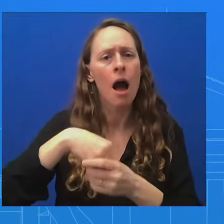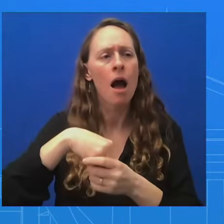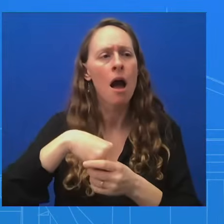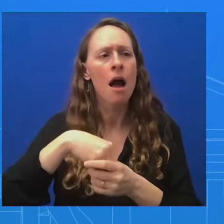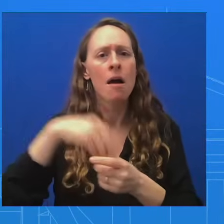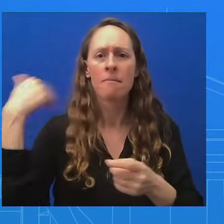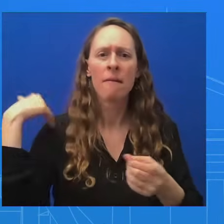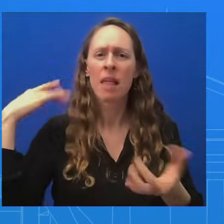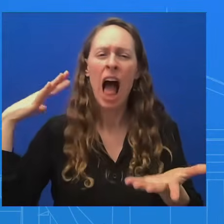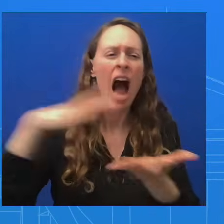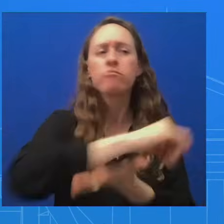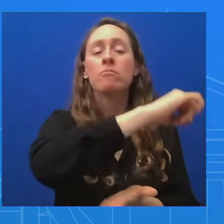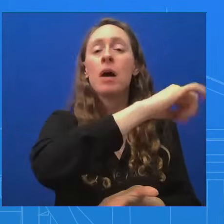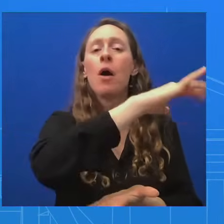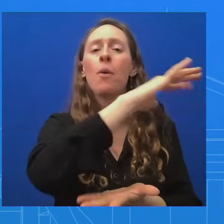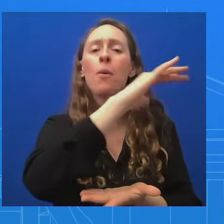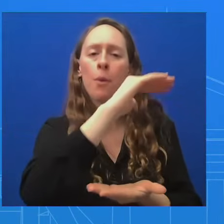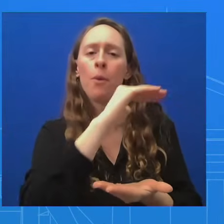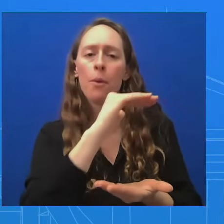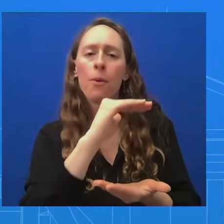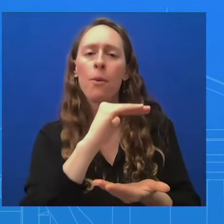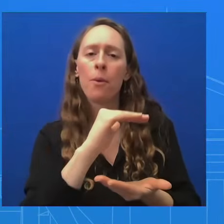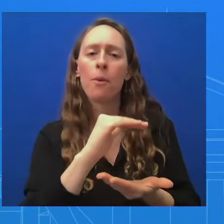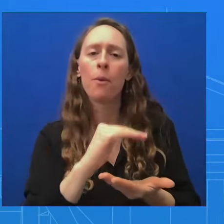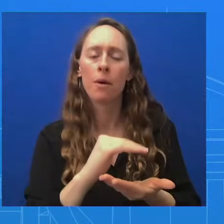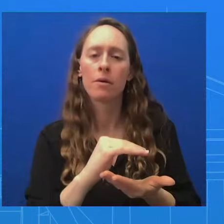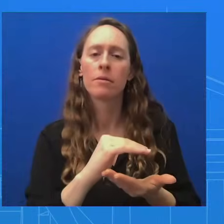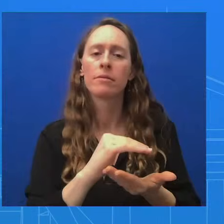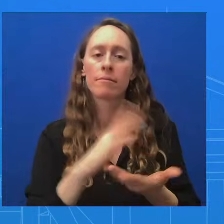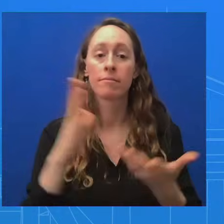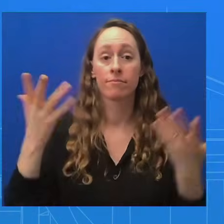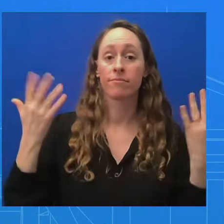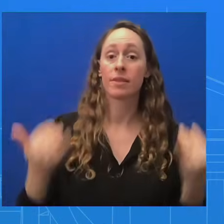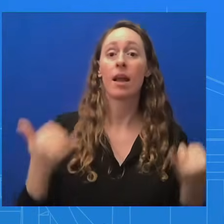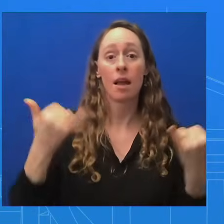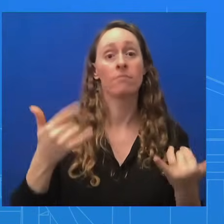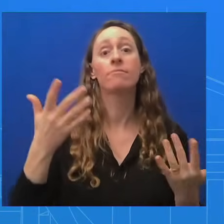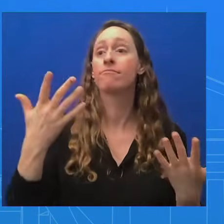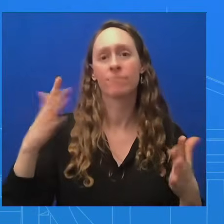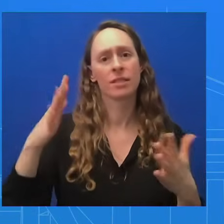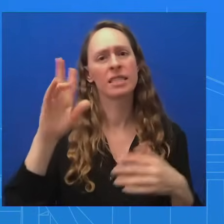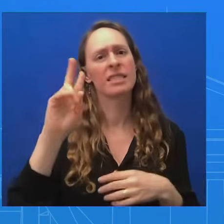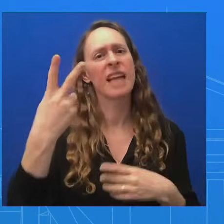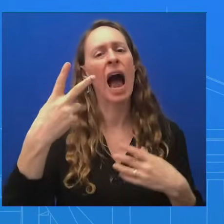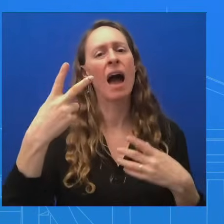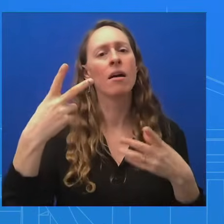largely at our urging. So, the President's continued discussions with Prime Minister Netanyahu